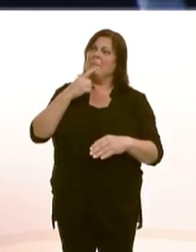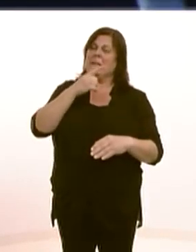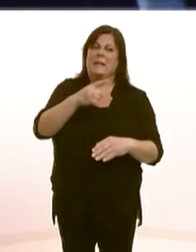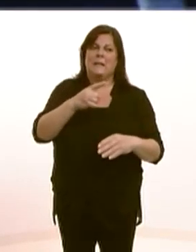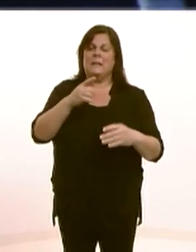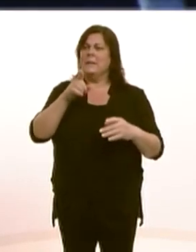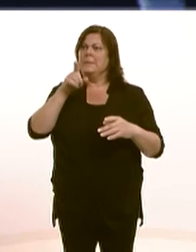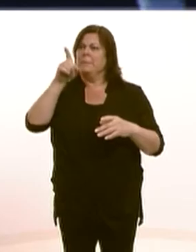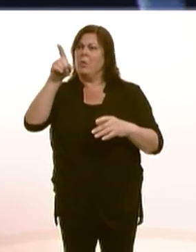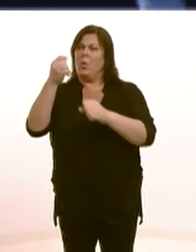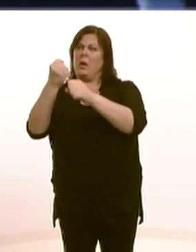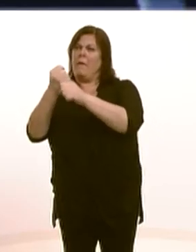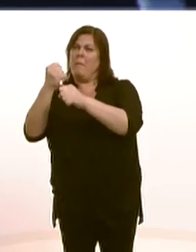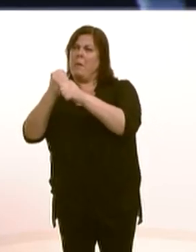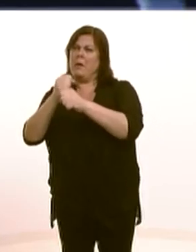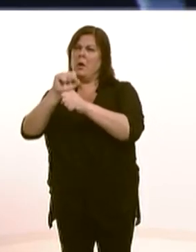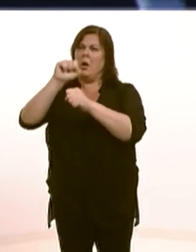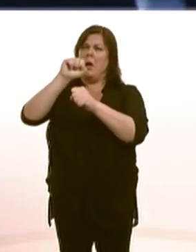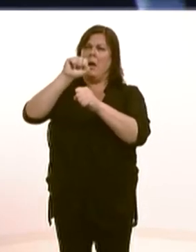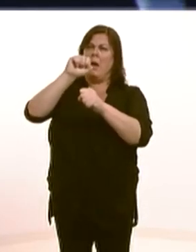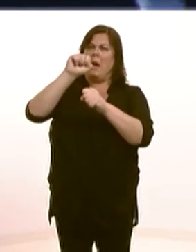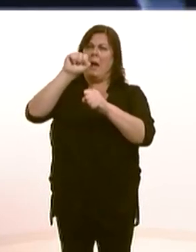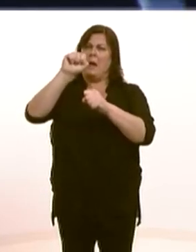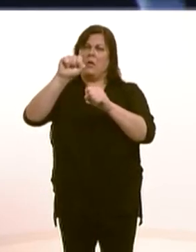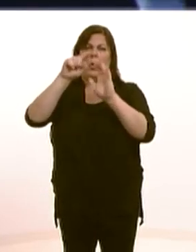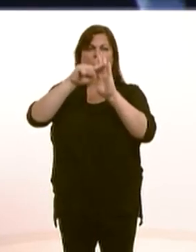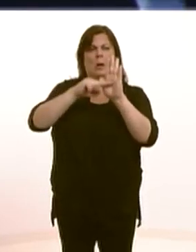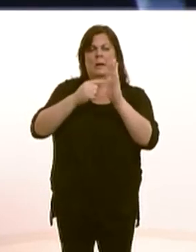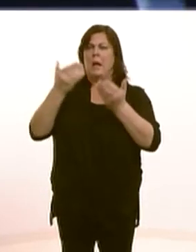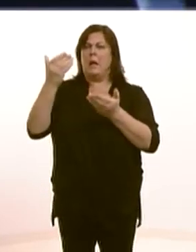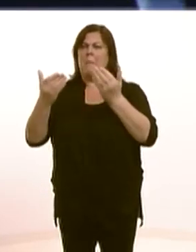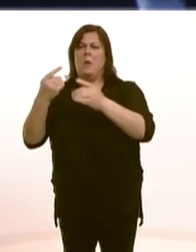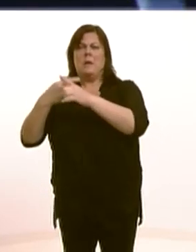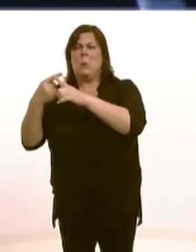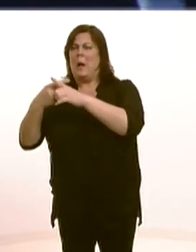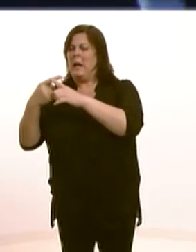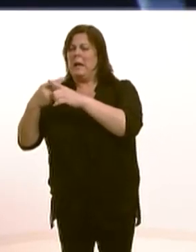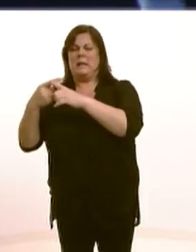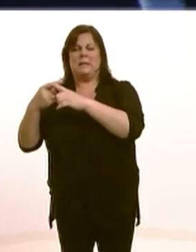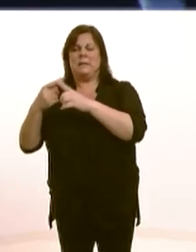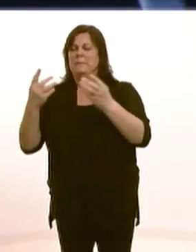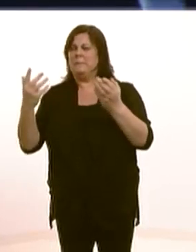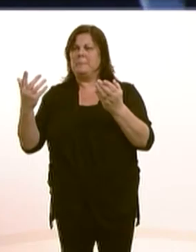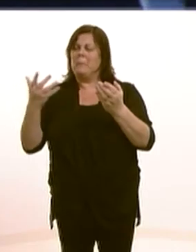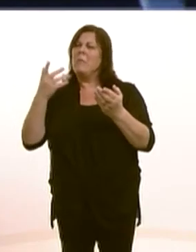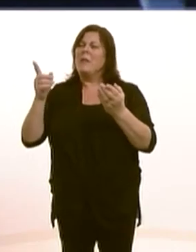and policies implemented in England, and without a proactive approach to manage the source